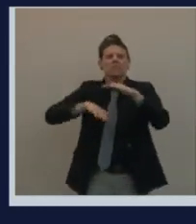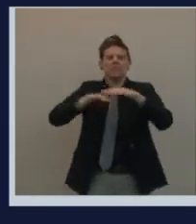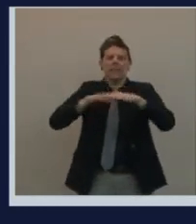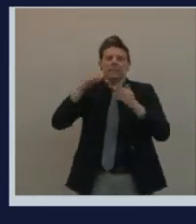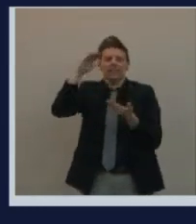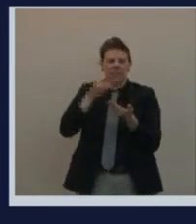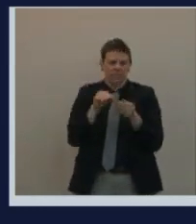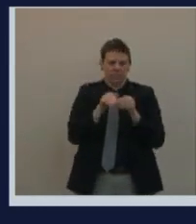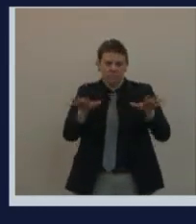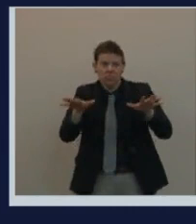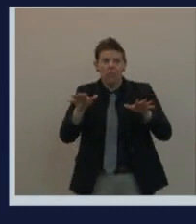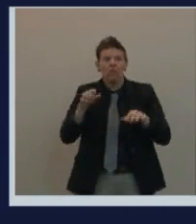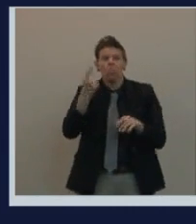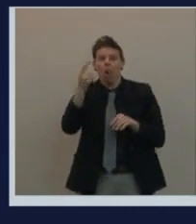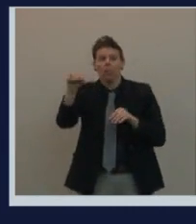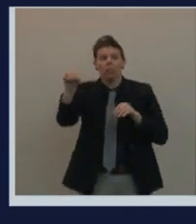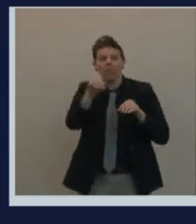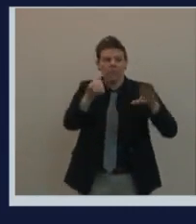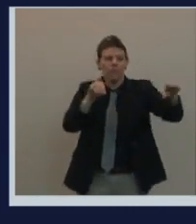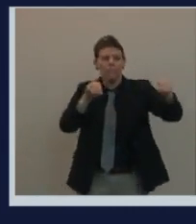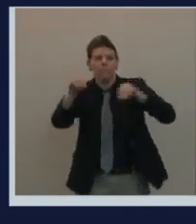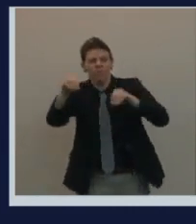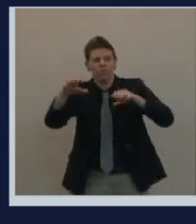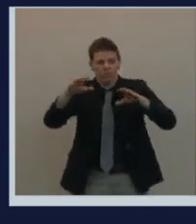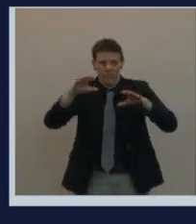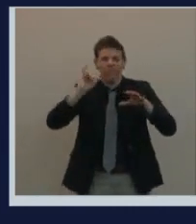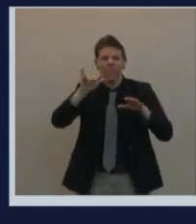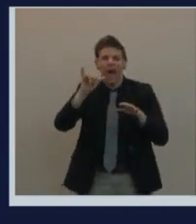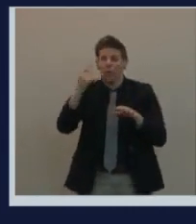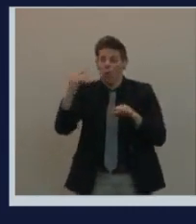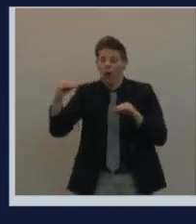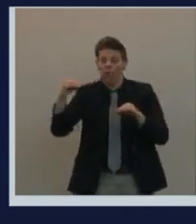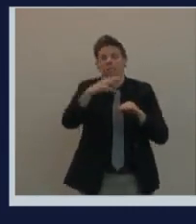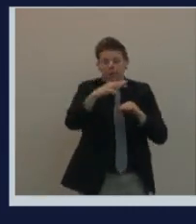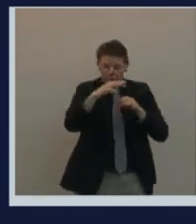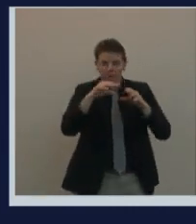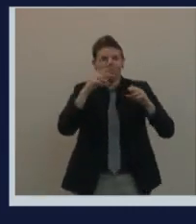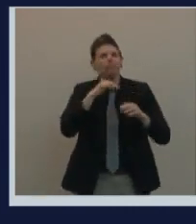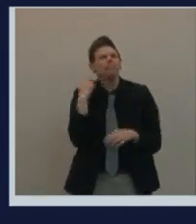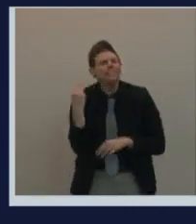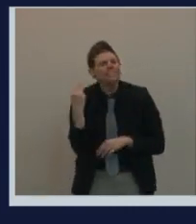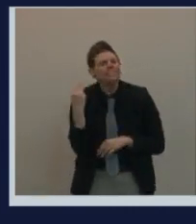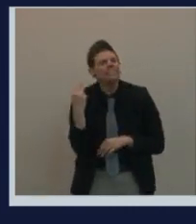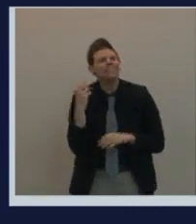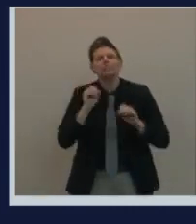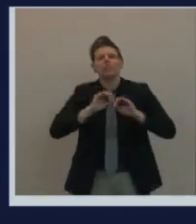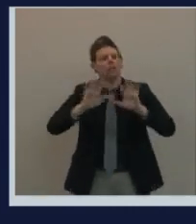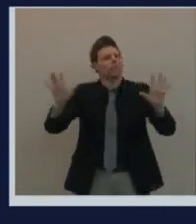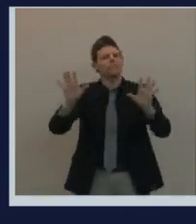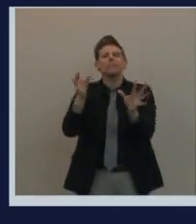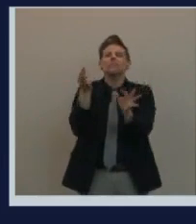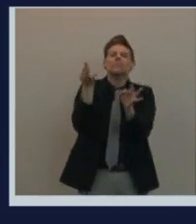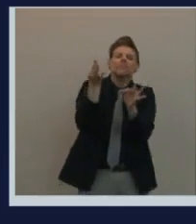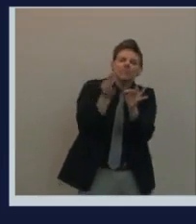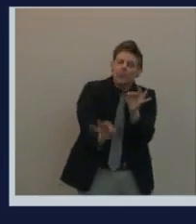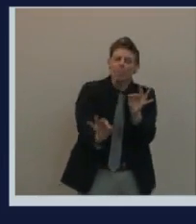CONGREGATING IN ANY NUMBER OF BUSINESSES BECAUSE THAT DEFEATS THE PURPOSE.